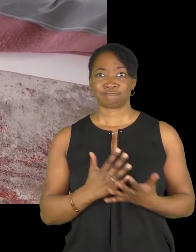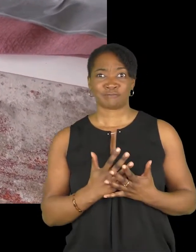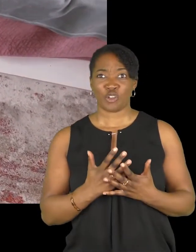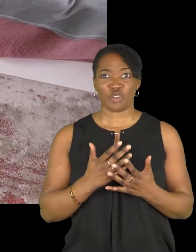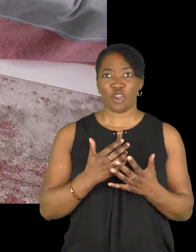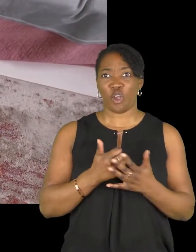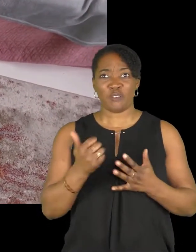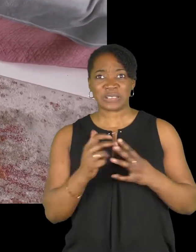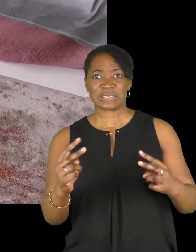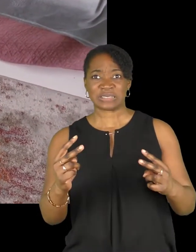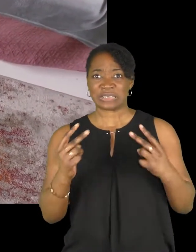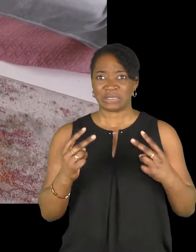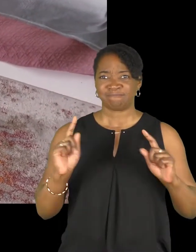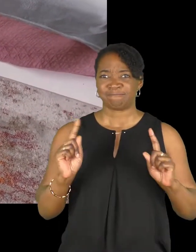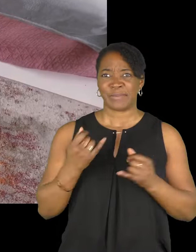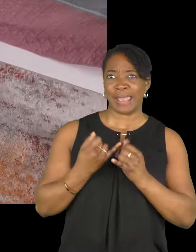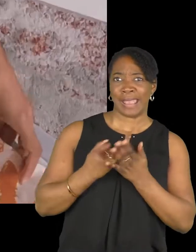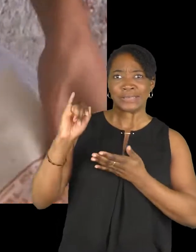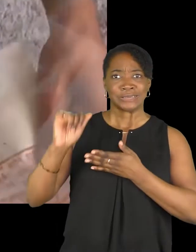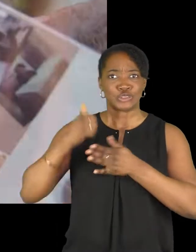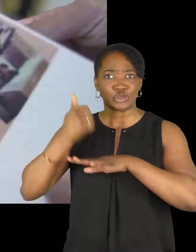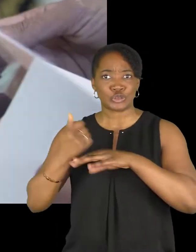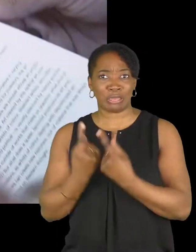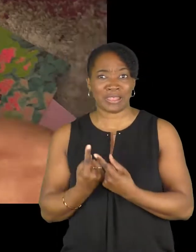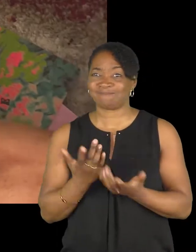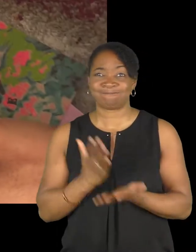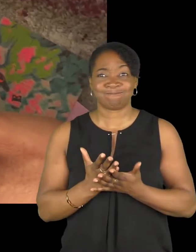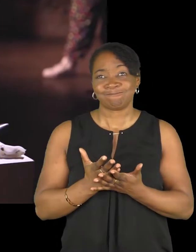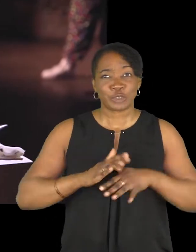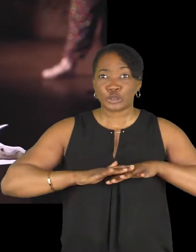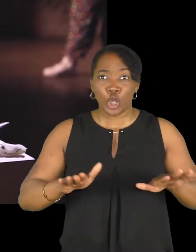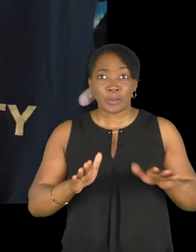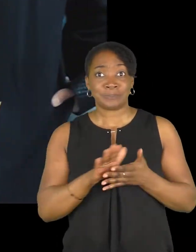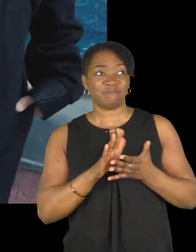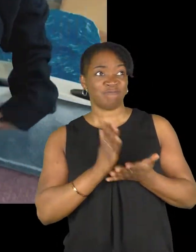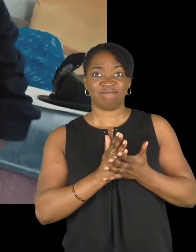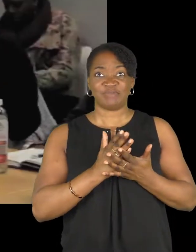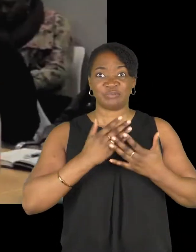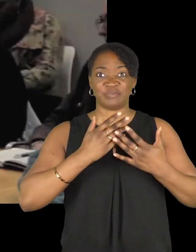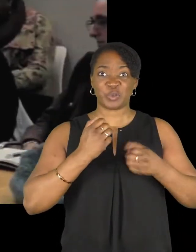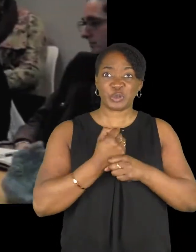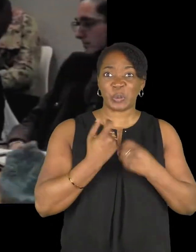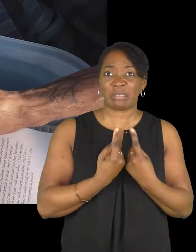And it's often seen as "Oh, it's this anti-institutional thing" and actually it's not really, it's just that we do things our way